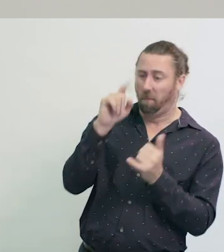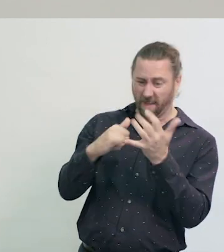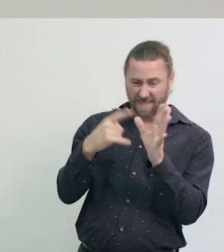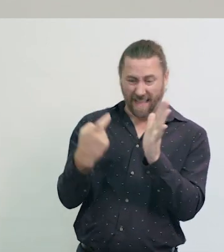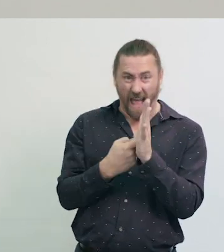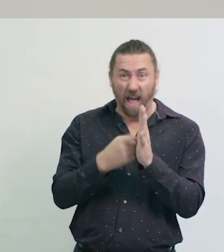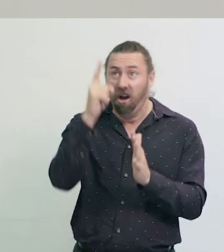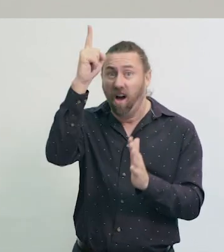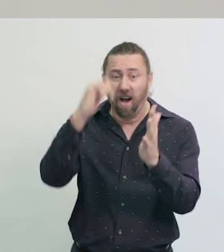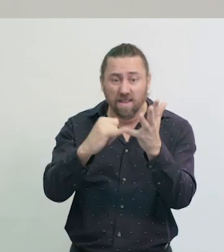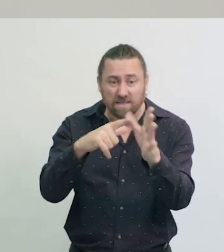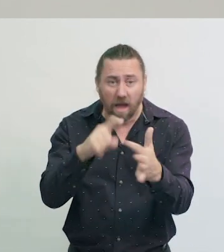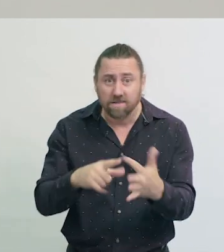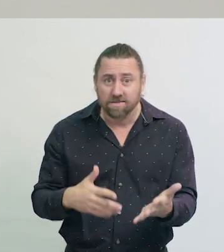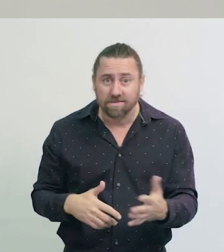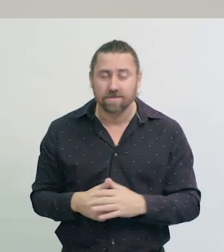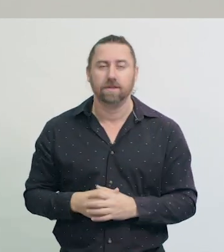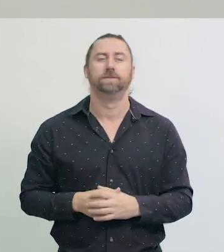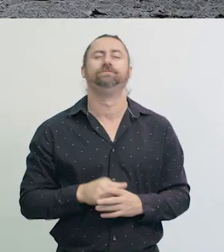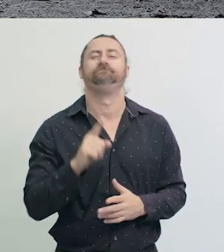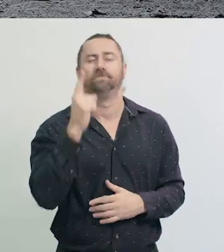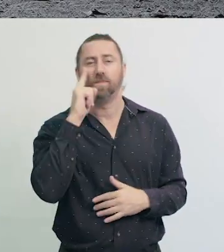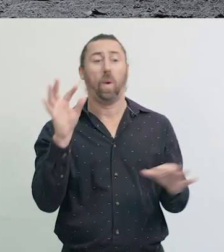Now, let's turn our attention to the garden shed.